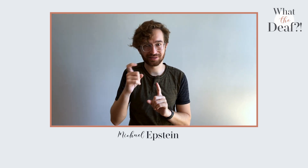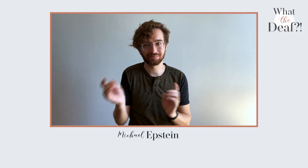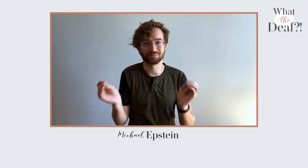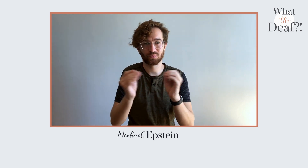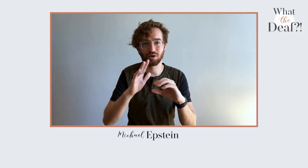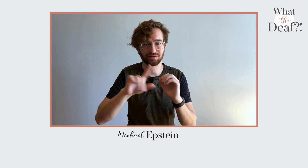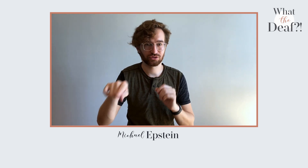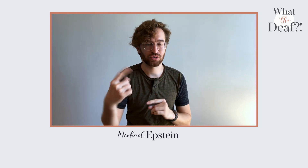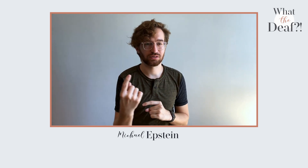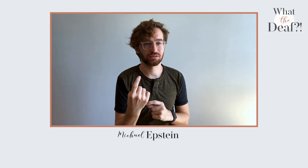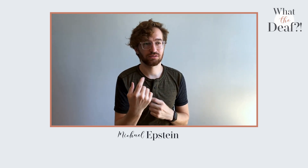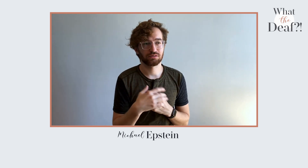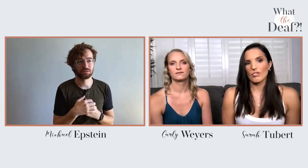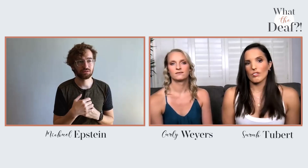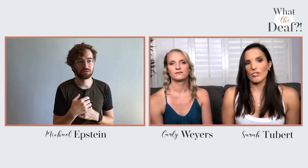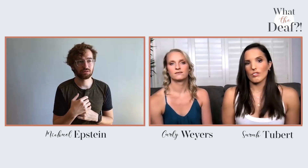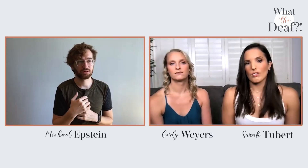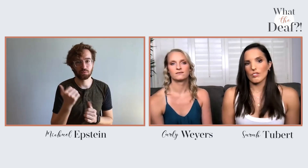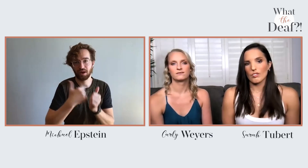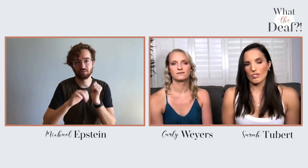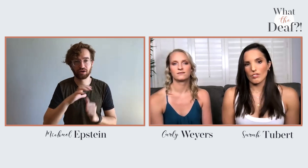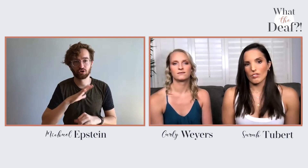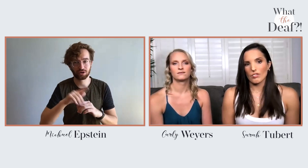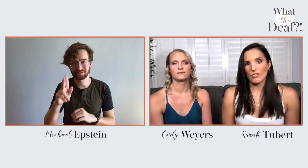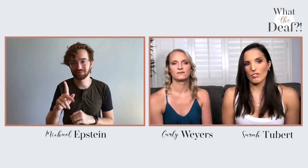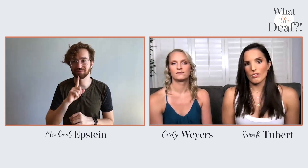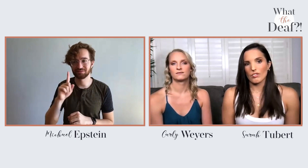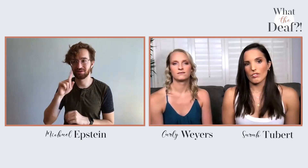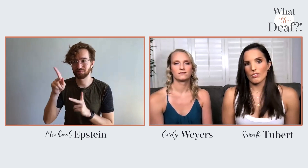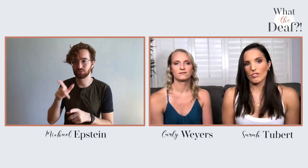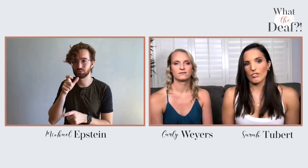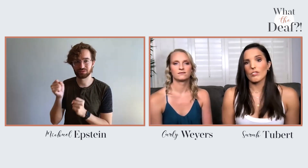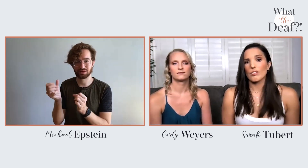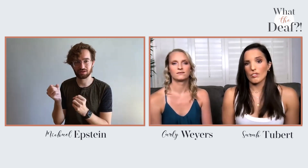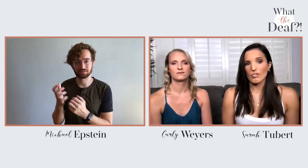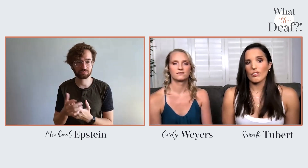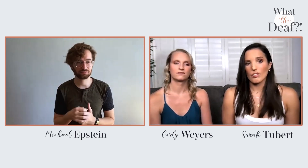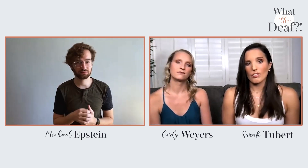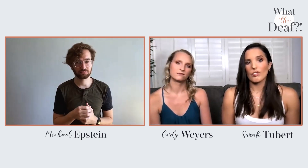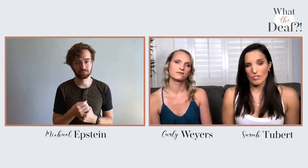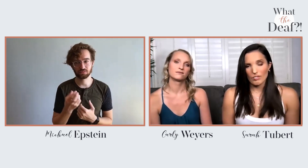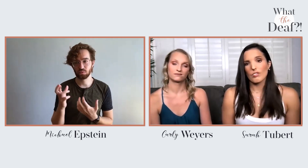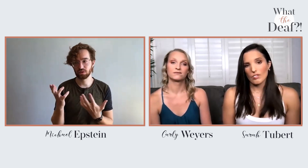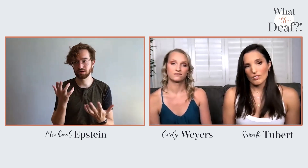It's more than just like every character on TV is a deaf person who signs. Do you know what I mean?